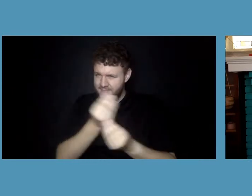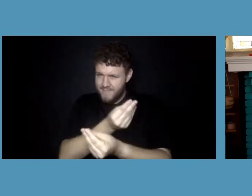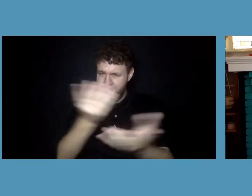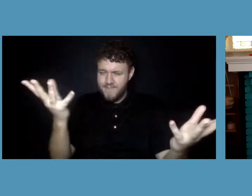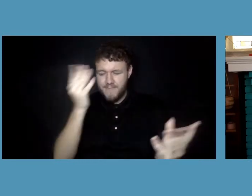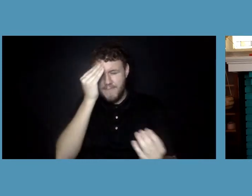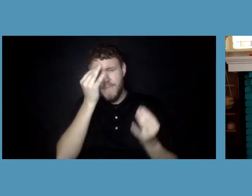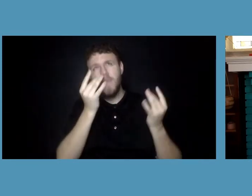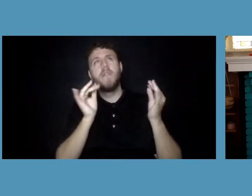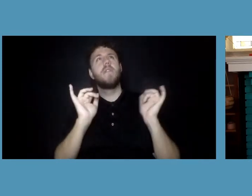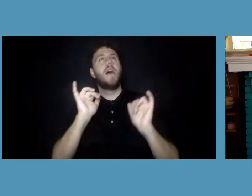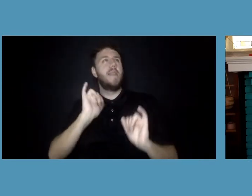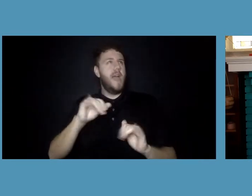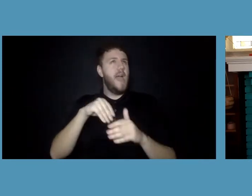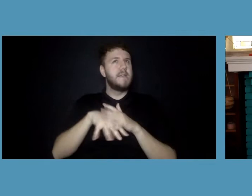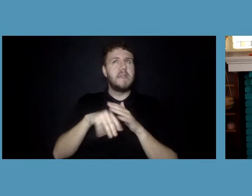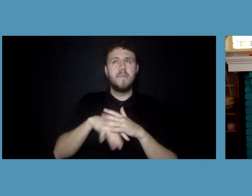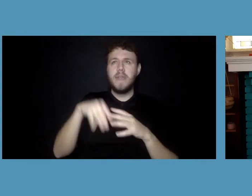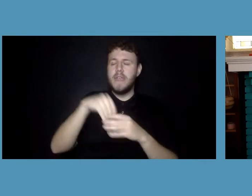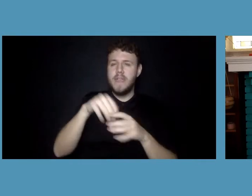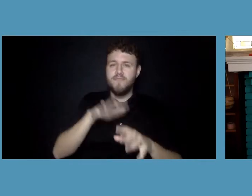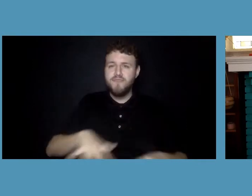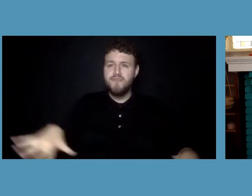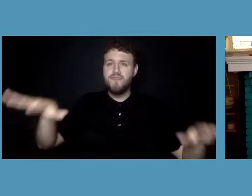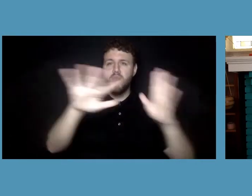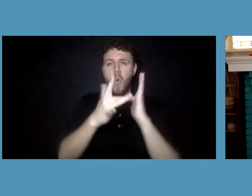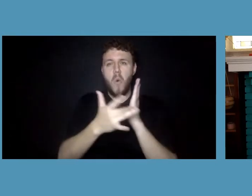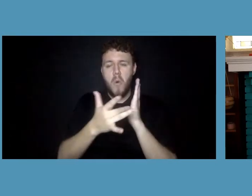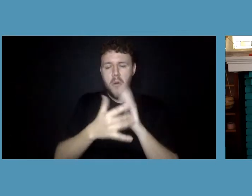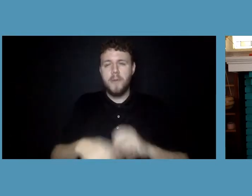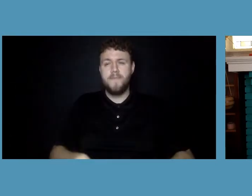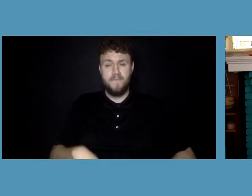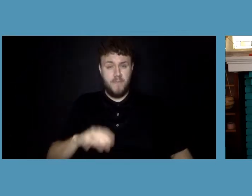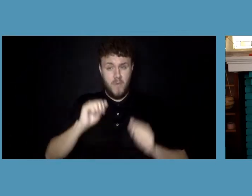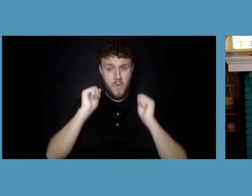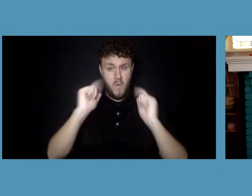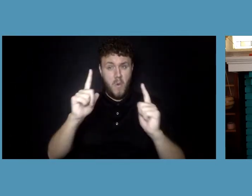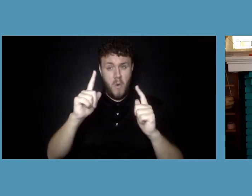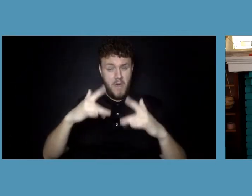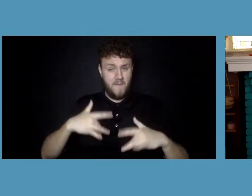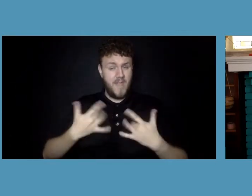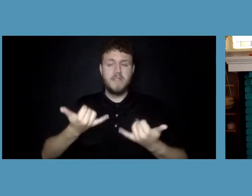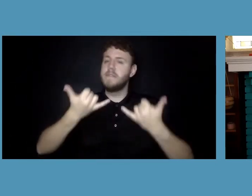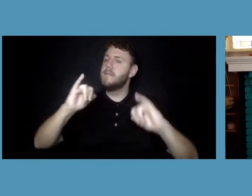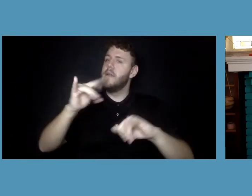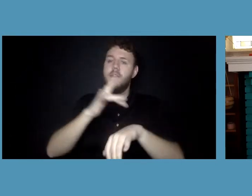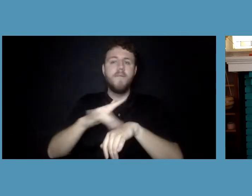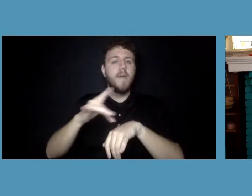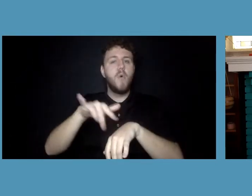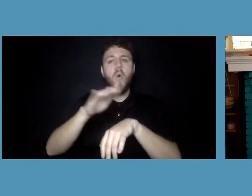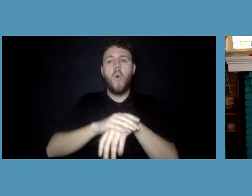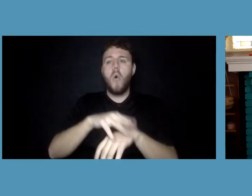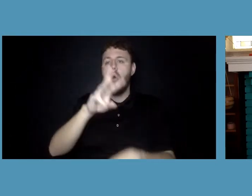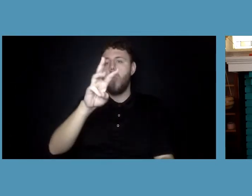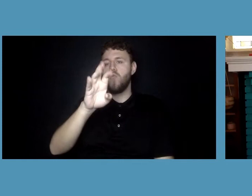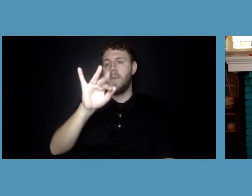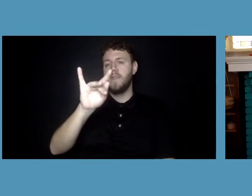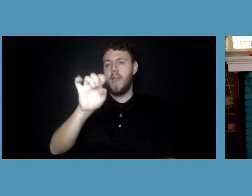in the virtual sphere. All of those events are still available on our website under past events as well as a